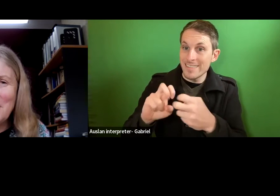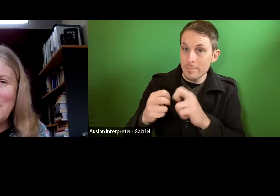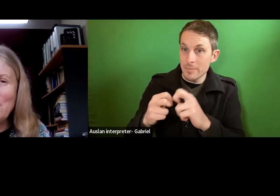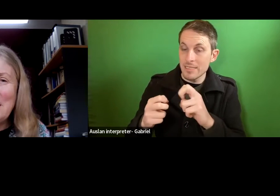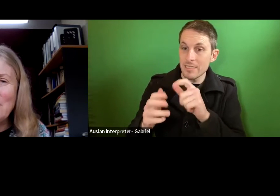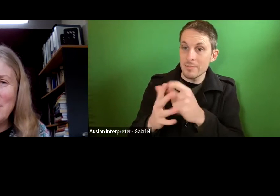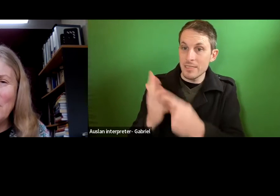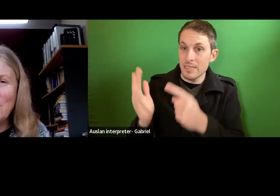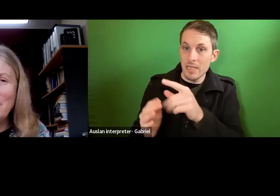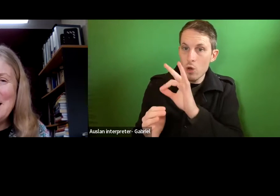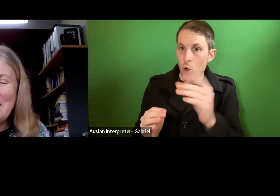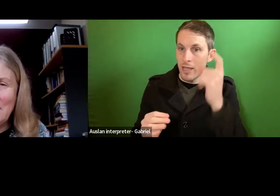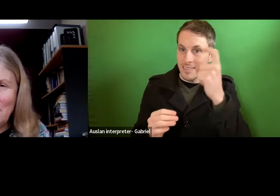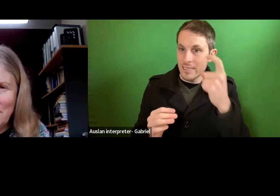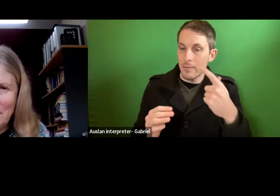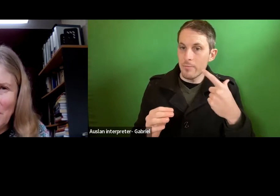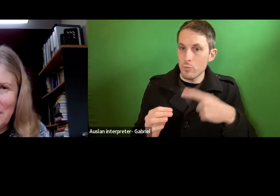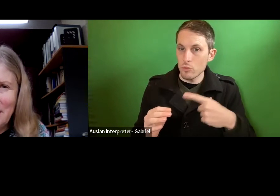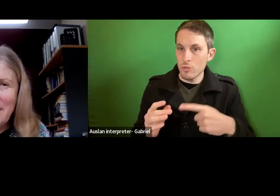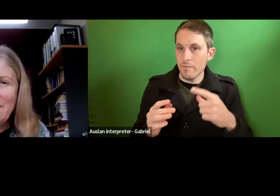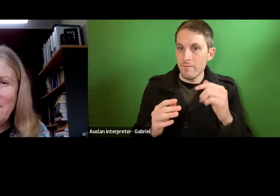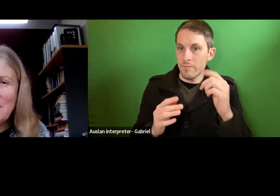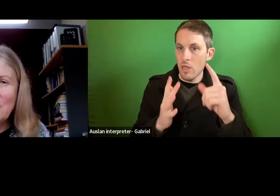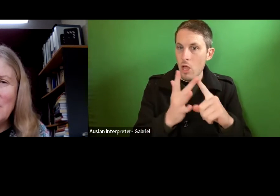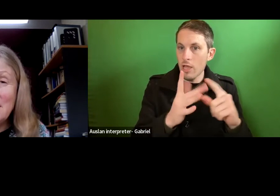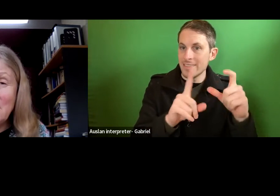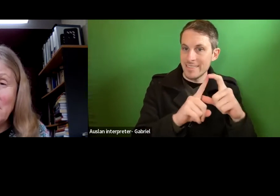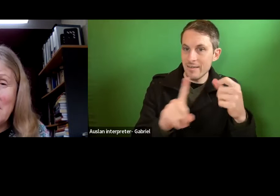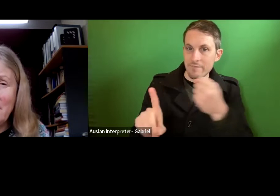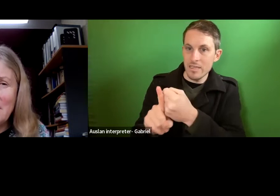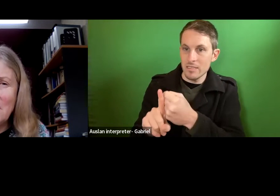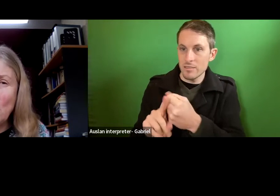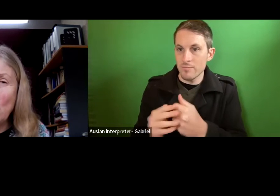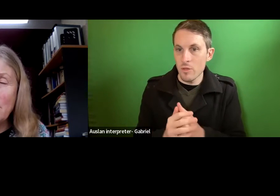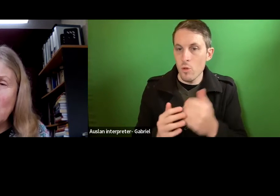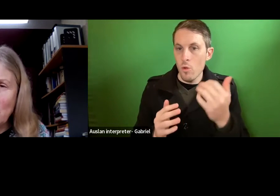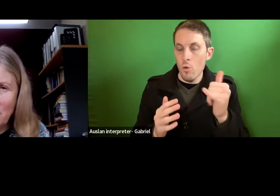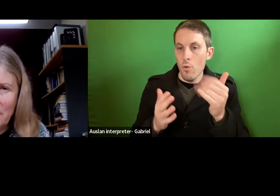be the direct result of intellectual disability, physical and sensory deficits or emotional